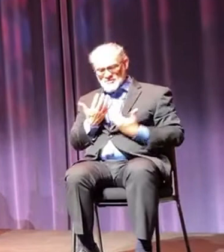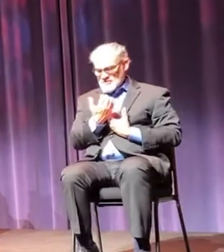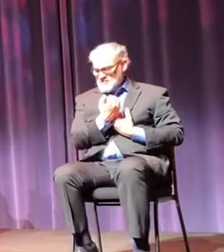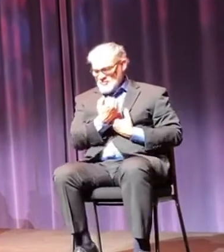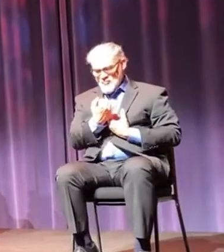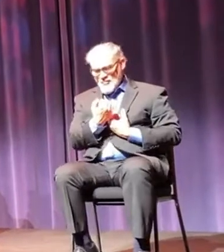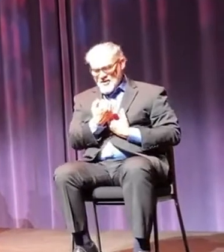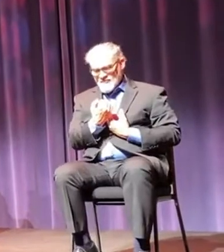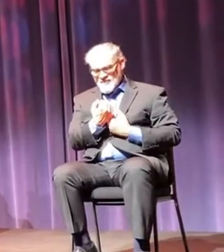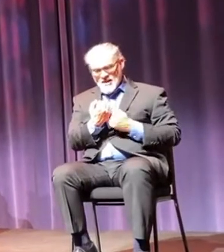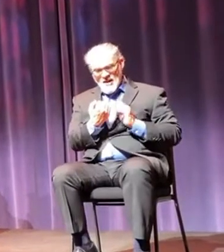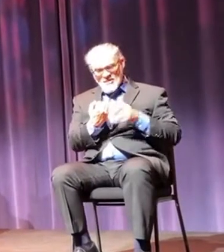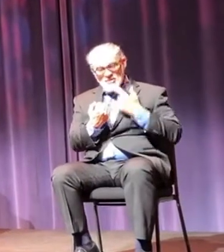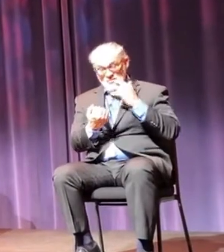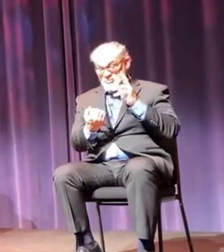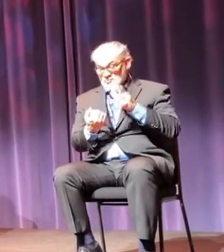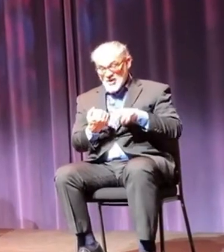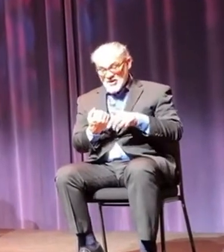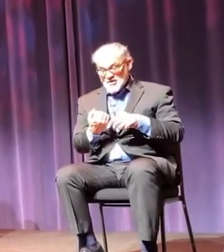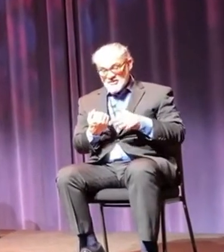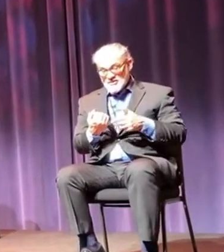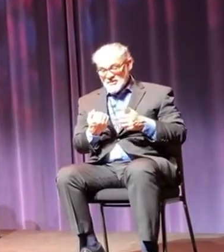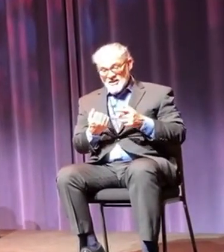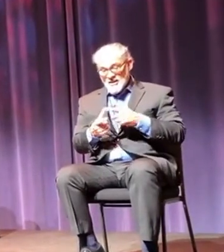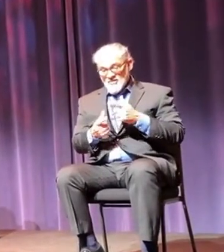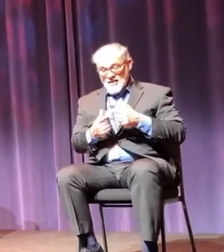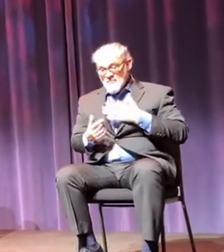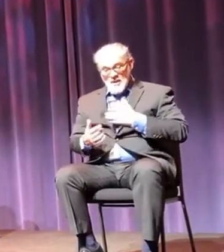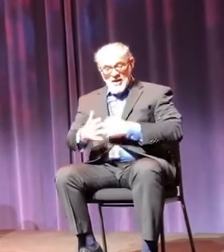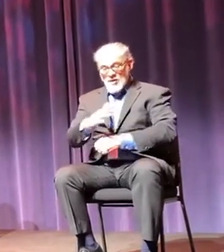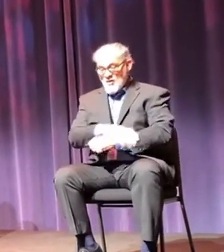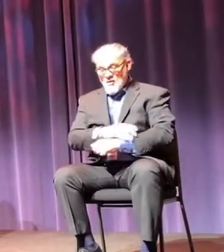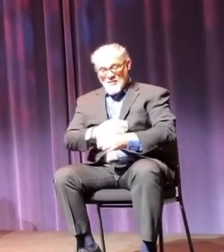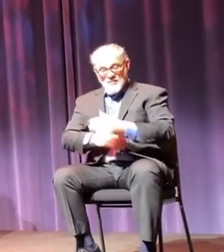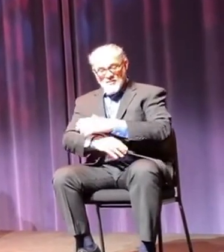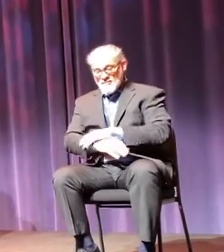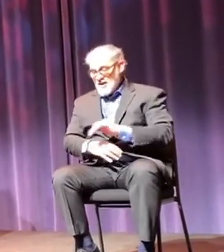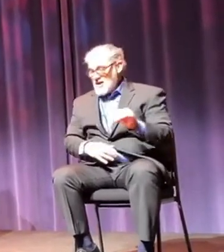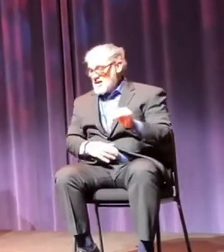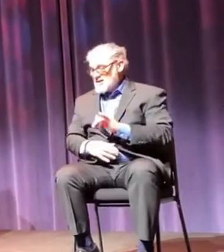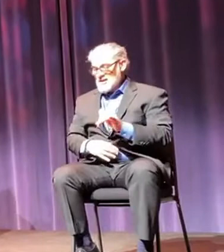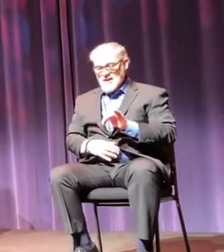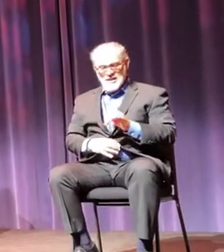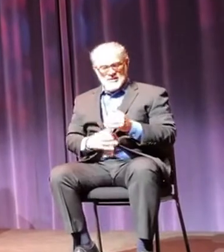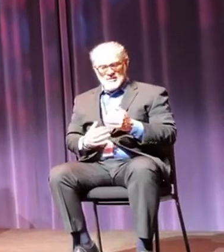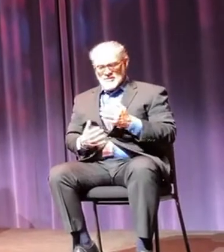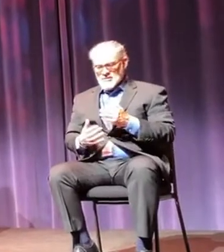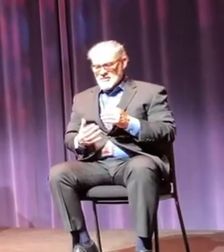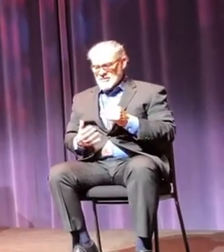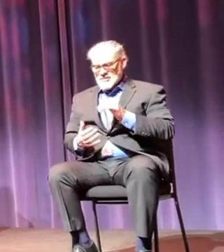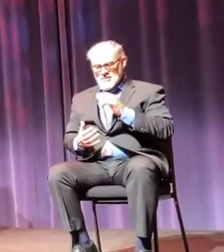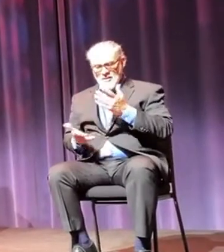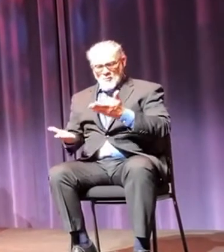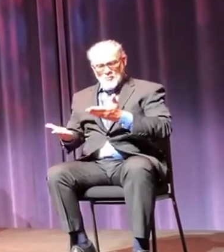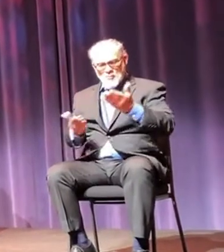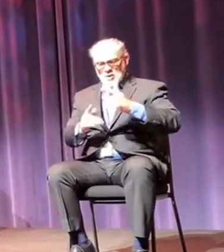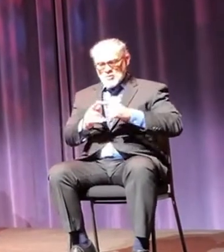Wrapped in a shock blanket in my arms like a child. Ferry her to deliverance.